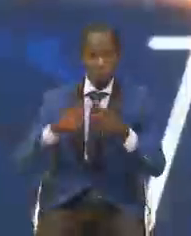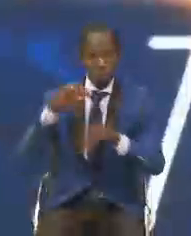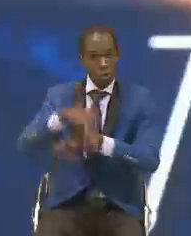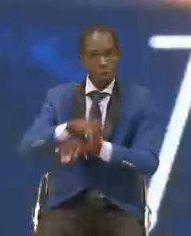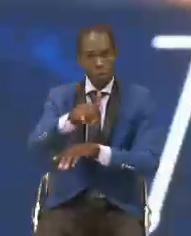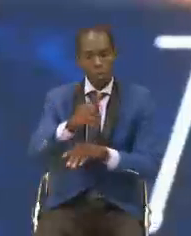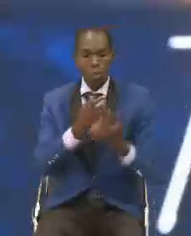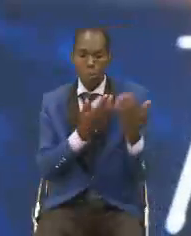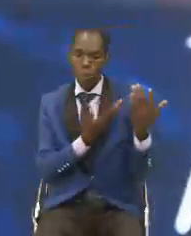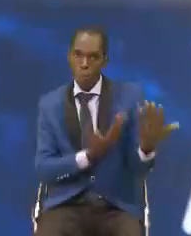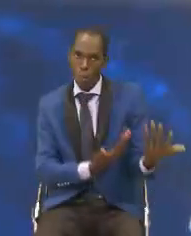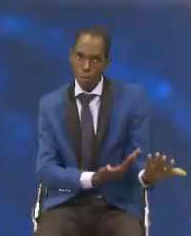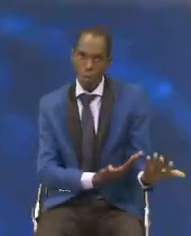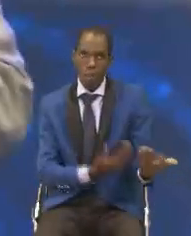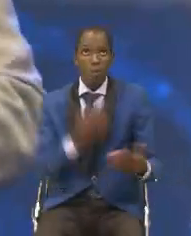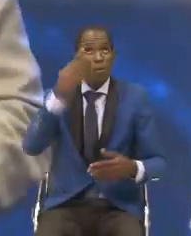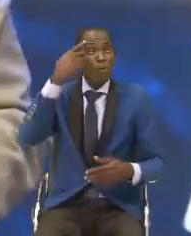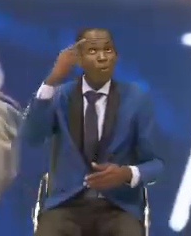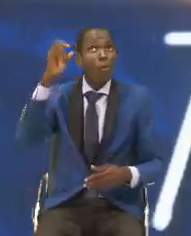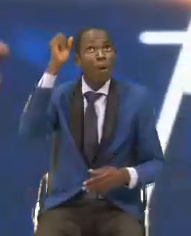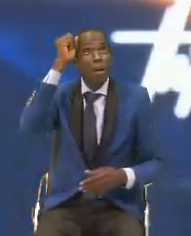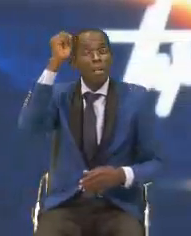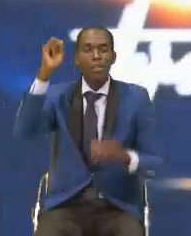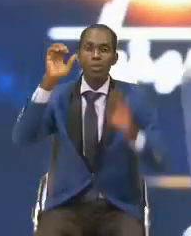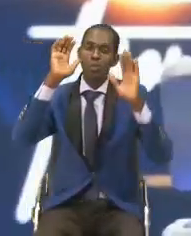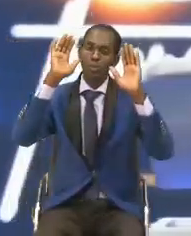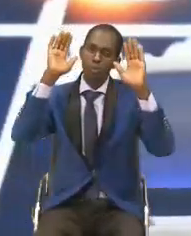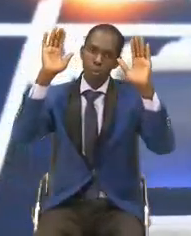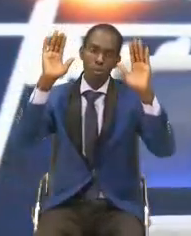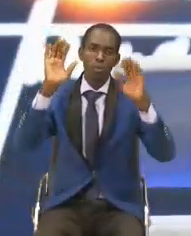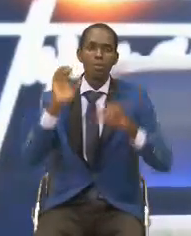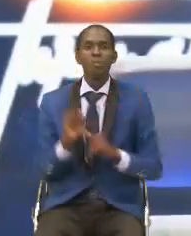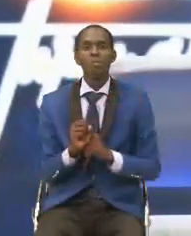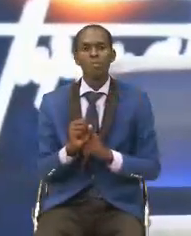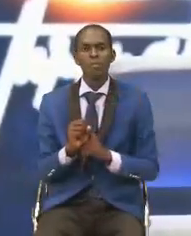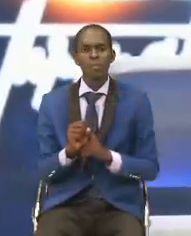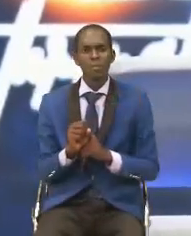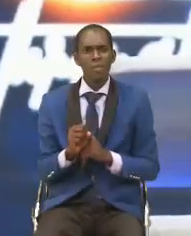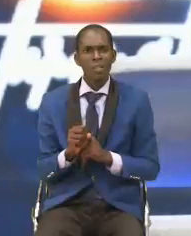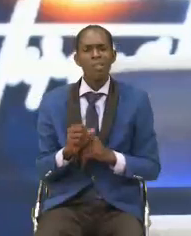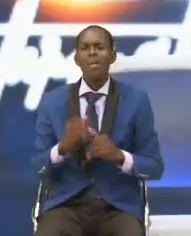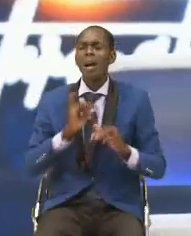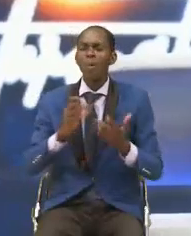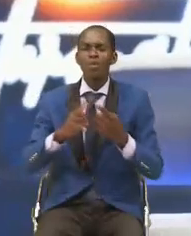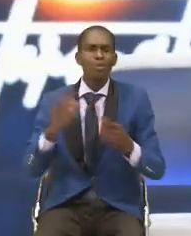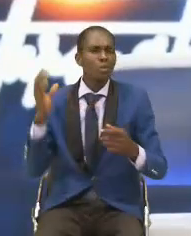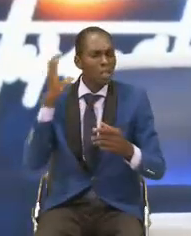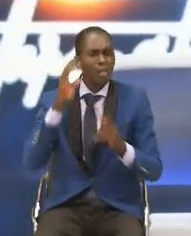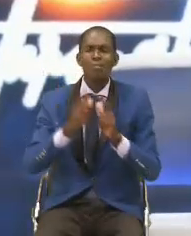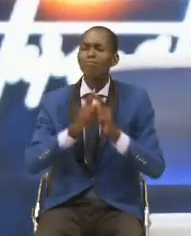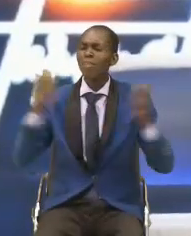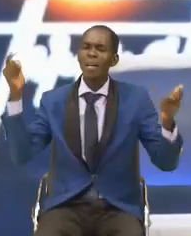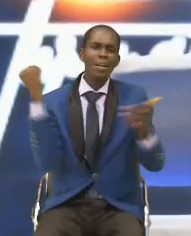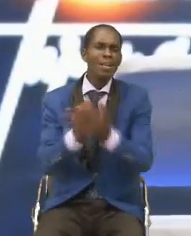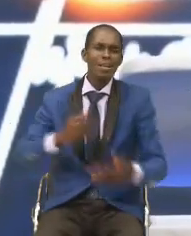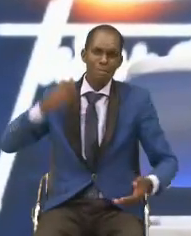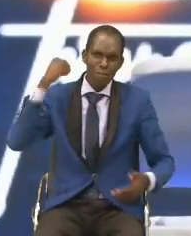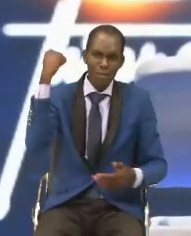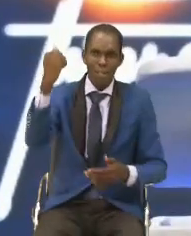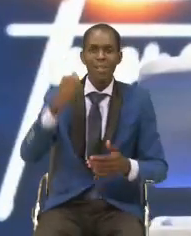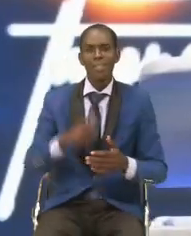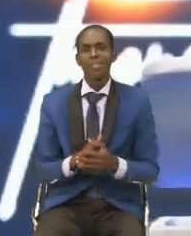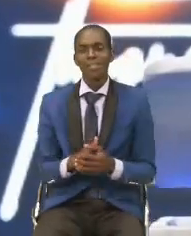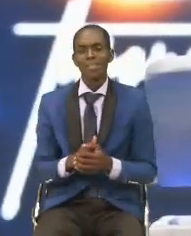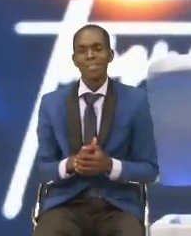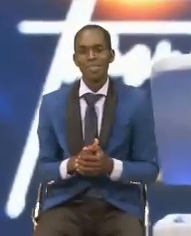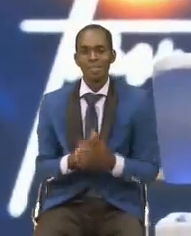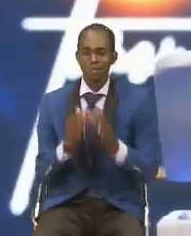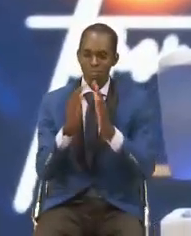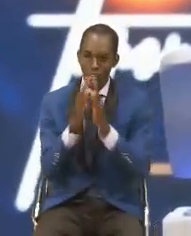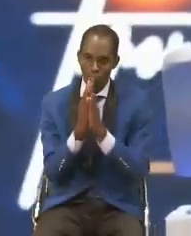of god and what god can do and tonight you wait for his wonders let me hear a good potential amen